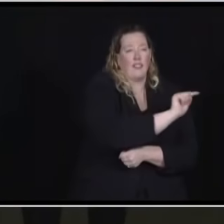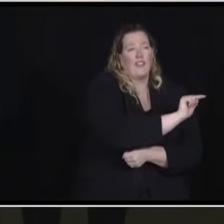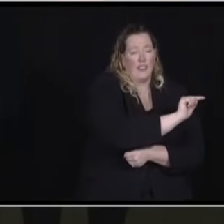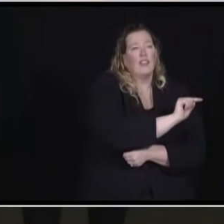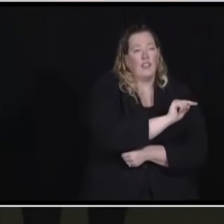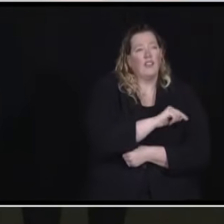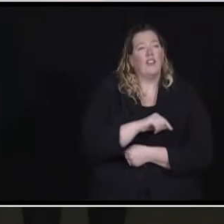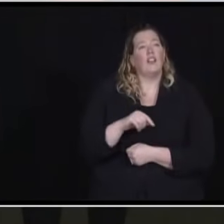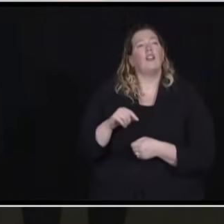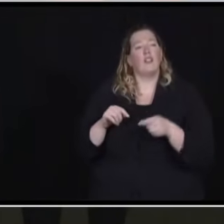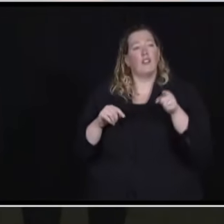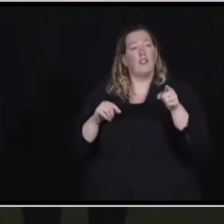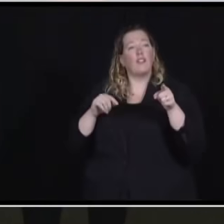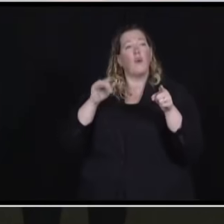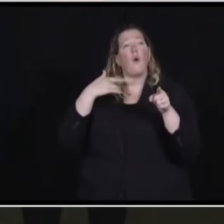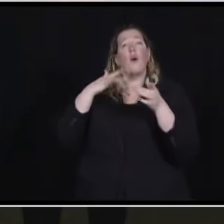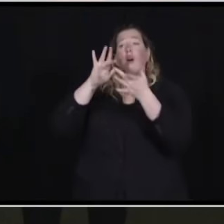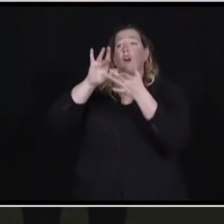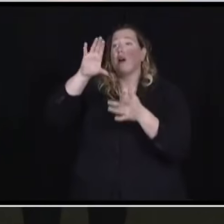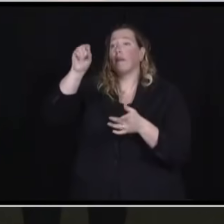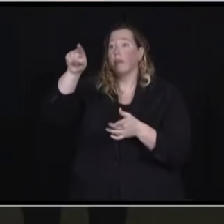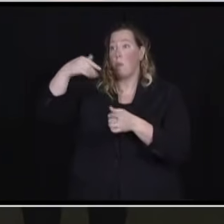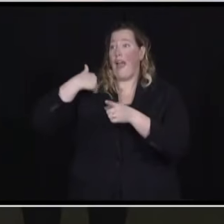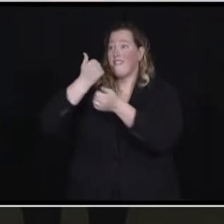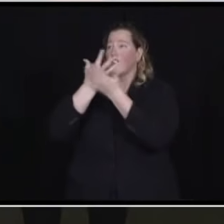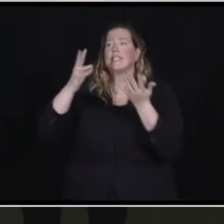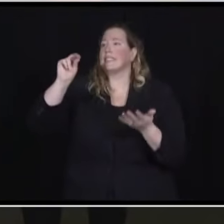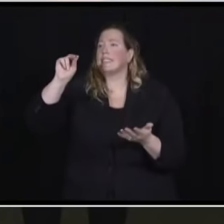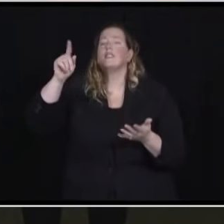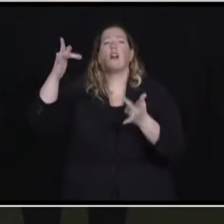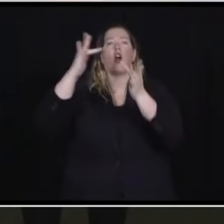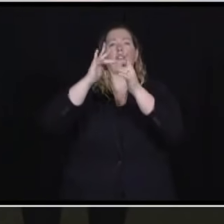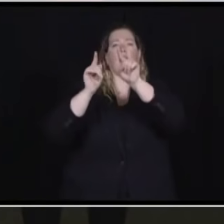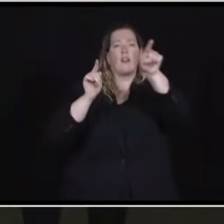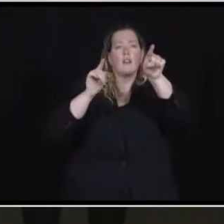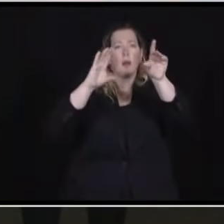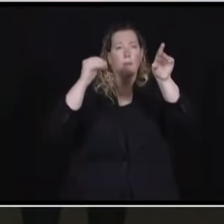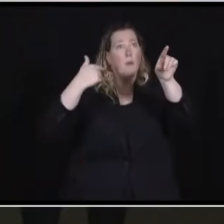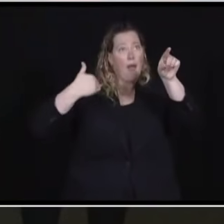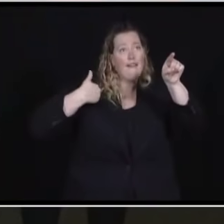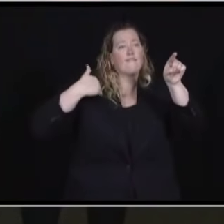if they don't have the capacity, let's have get the capacity going here in Ontario and